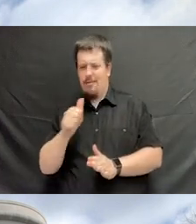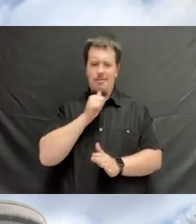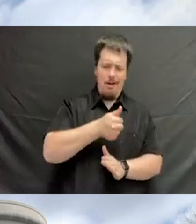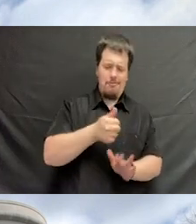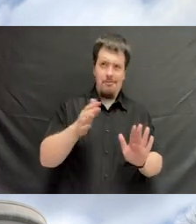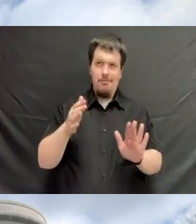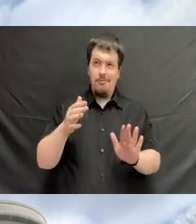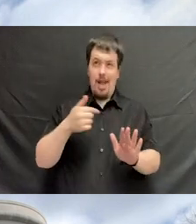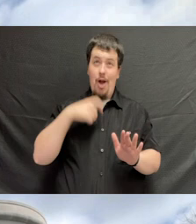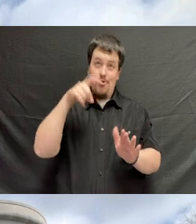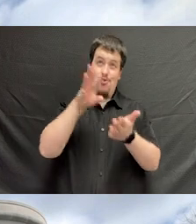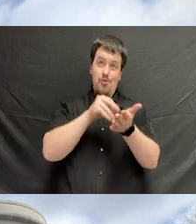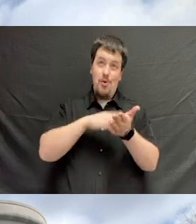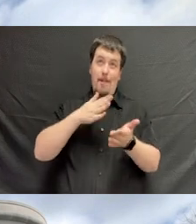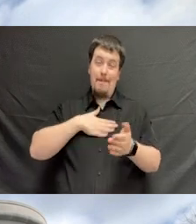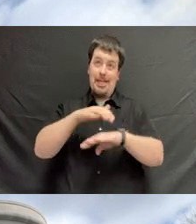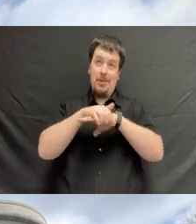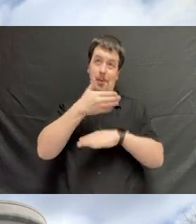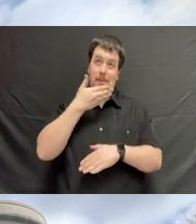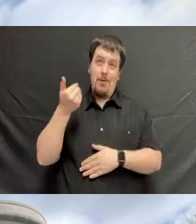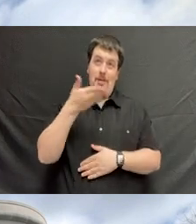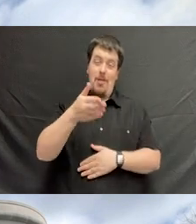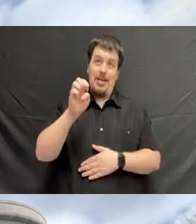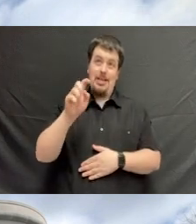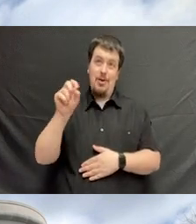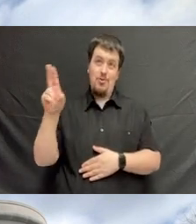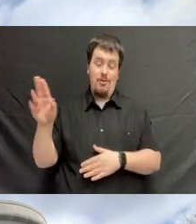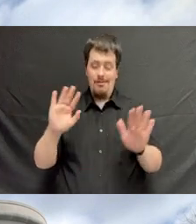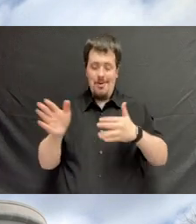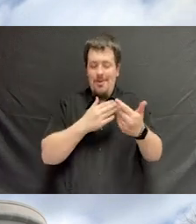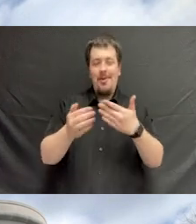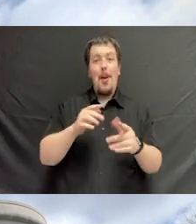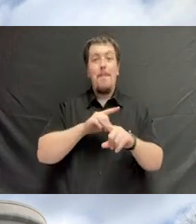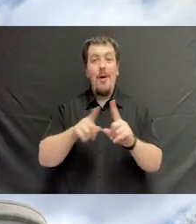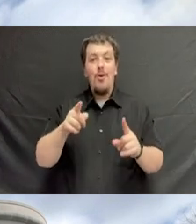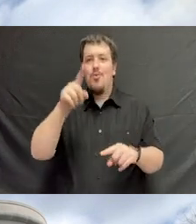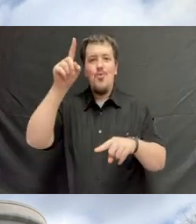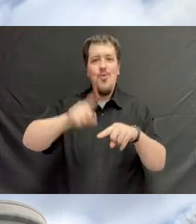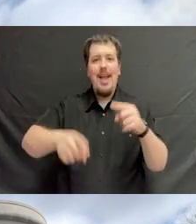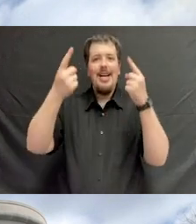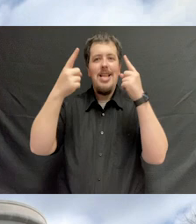which of course I probably should have learned while I was at ETSU. But I don't think you can succeed in life. There's no short cuts.